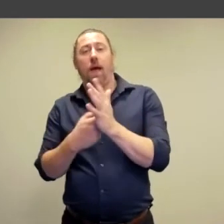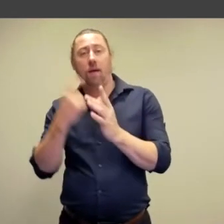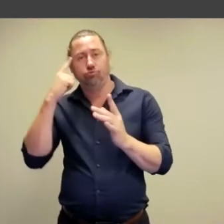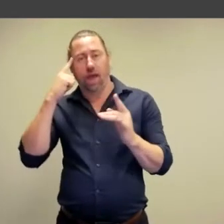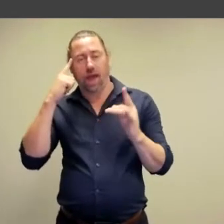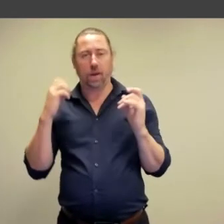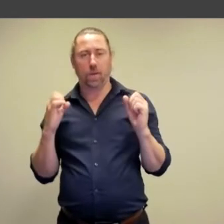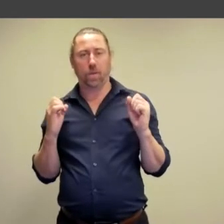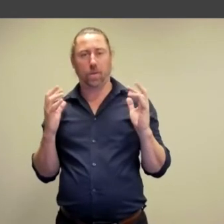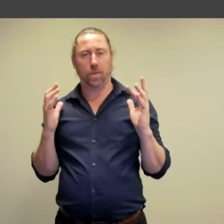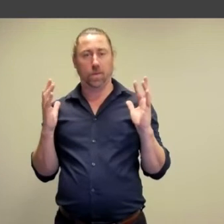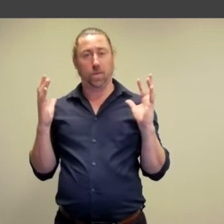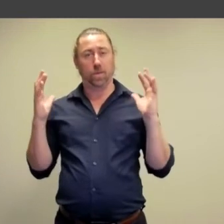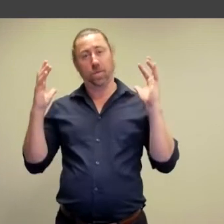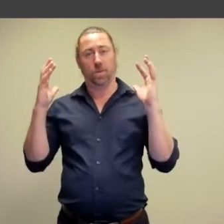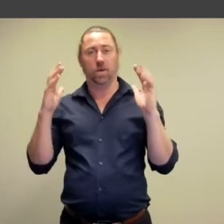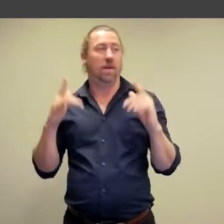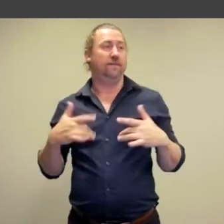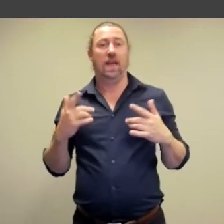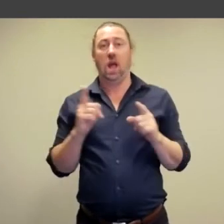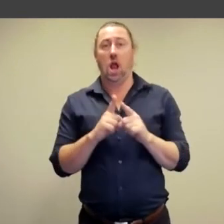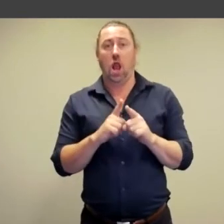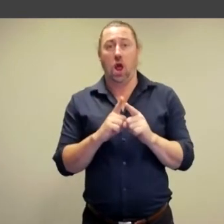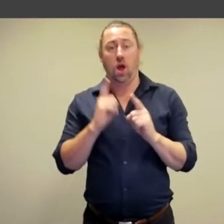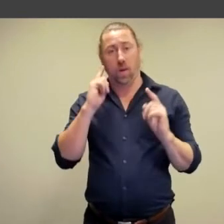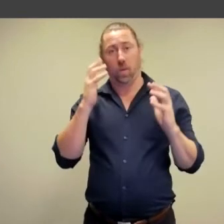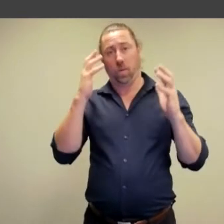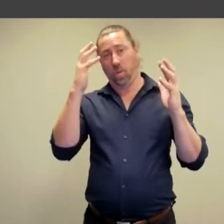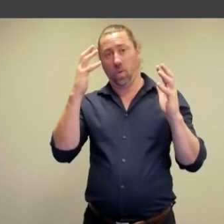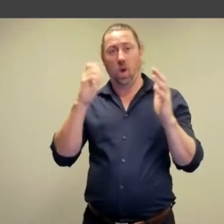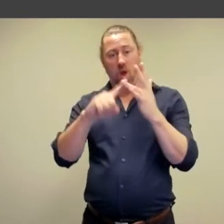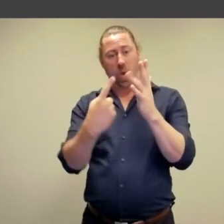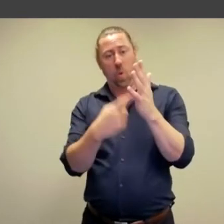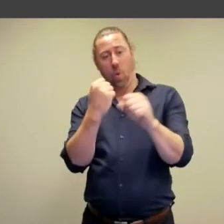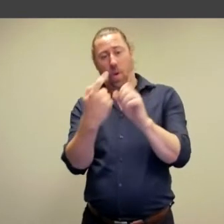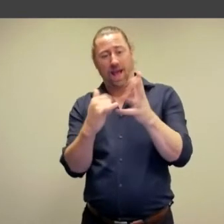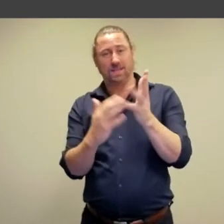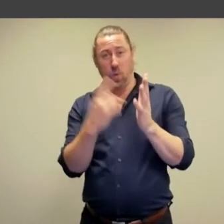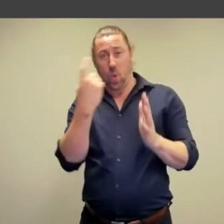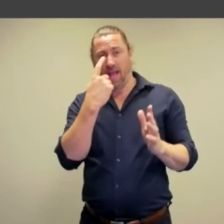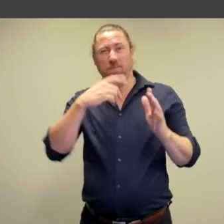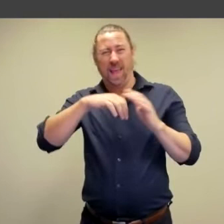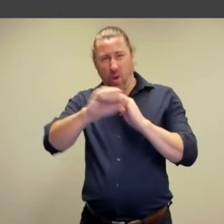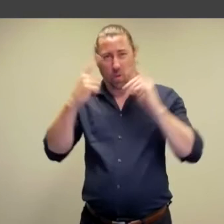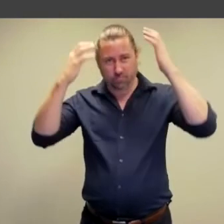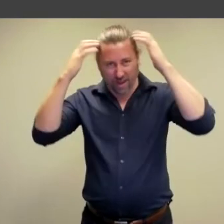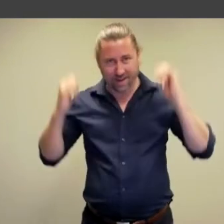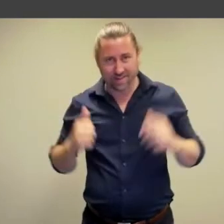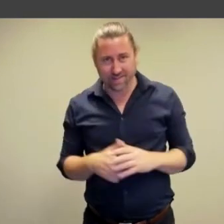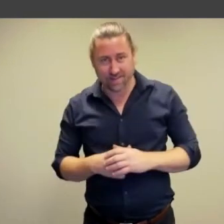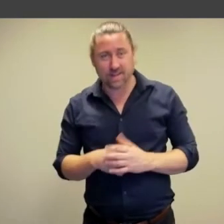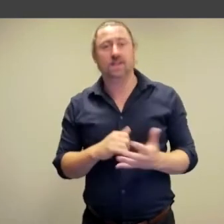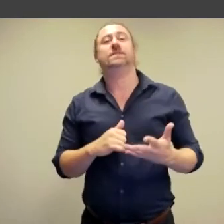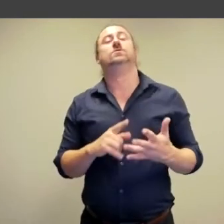is sometimes described as a brain orgasm.